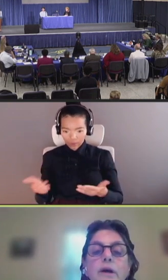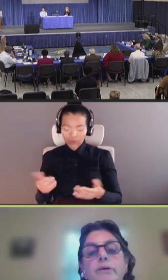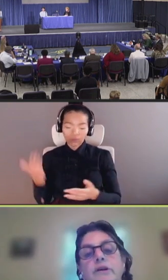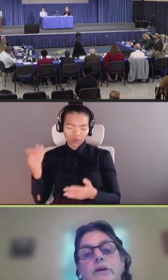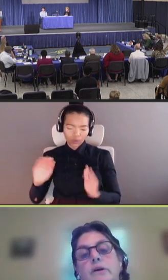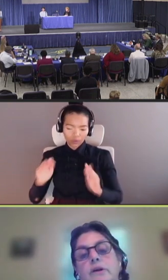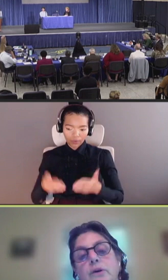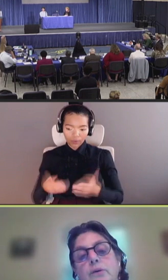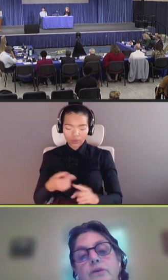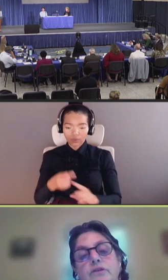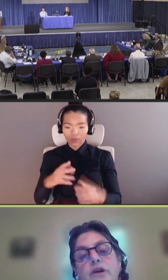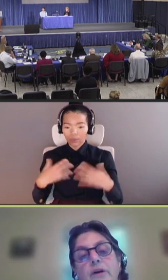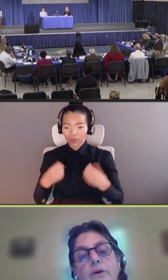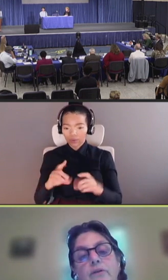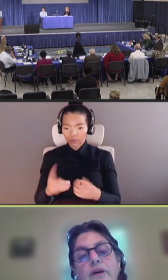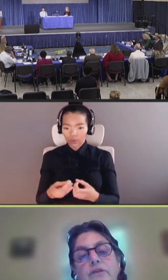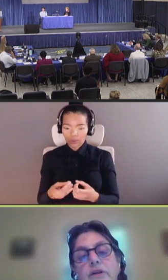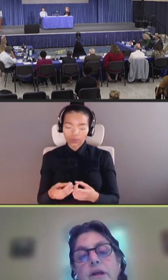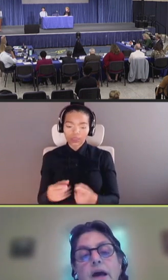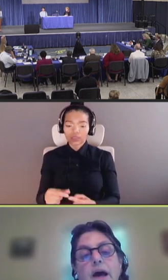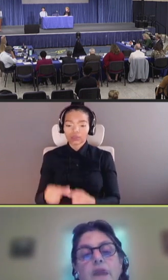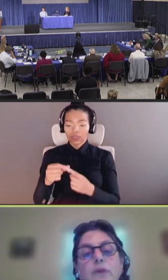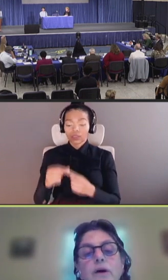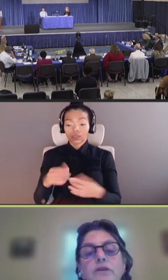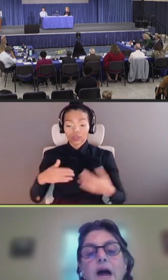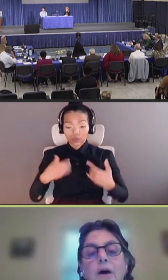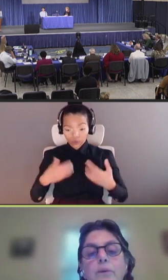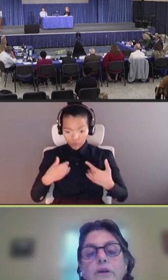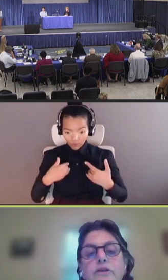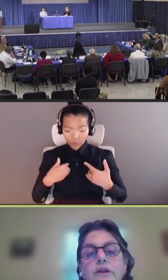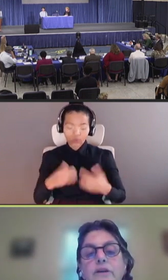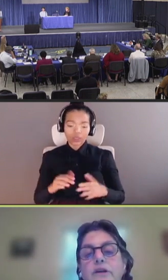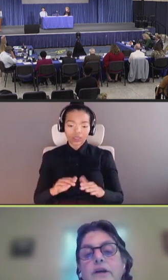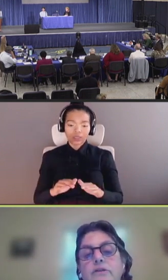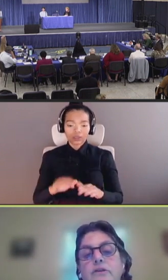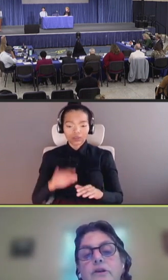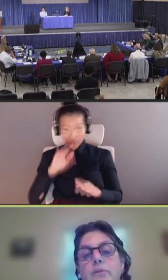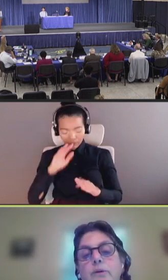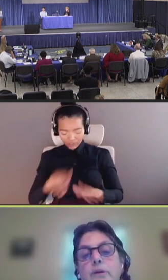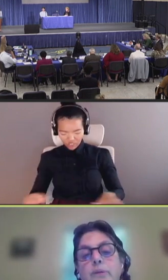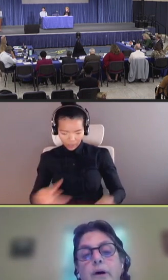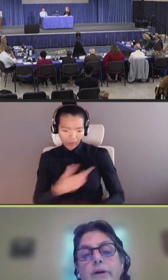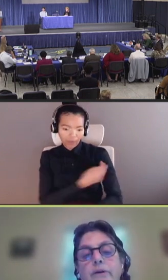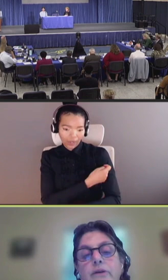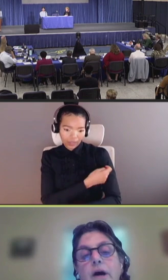particularly youth and childhood vaccine as well as outreach and education to community partners.